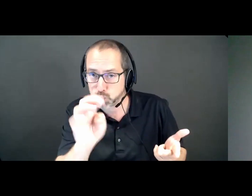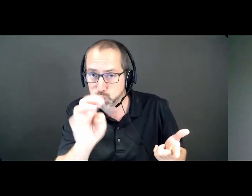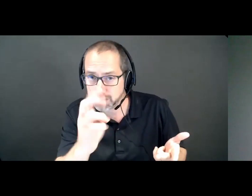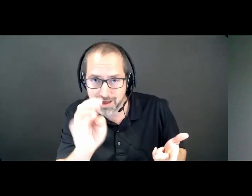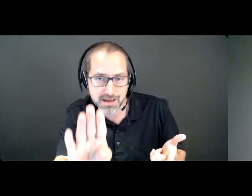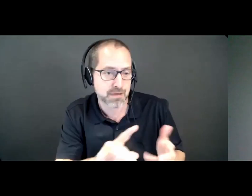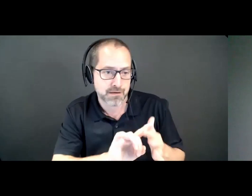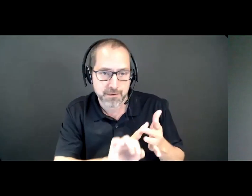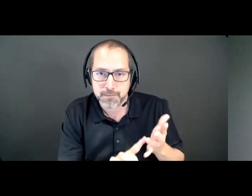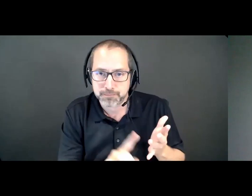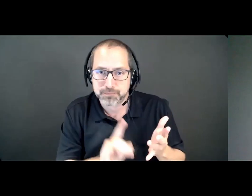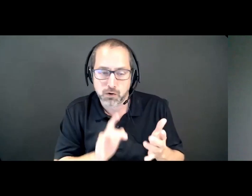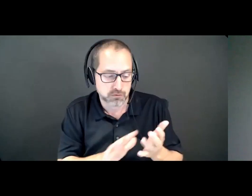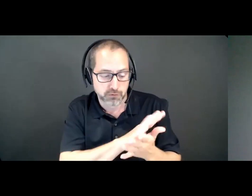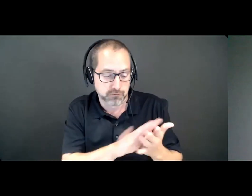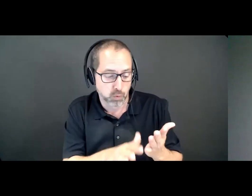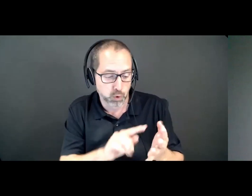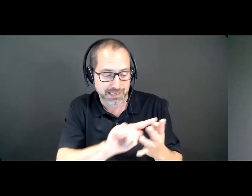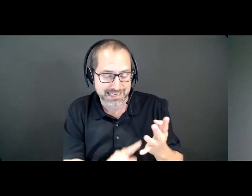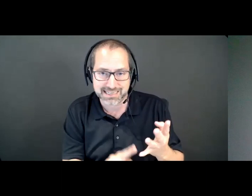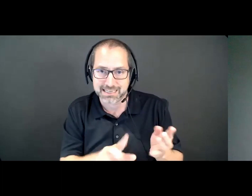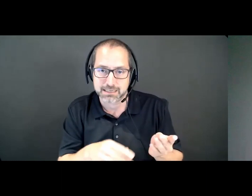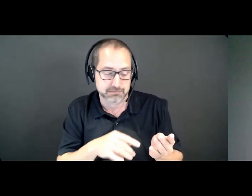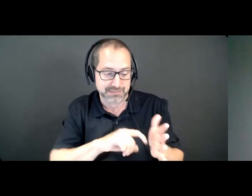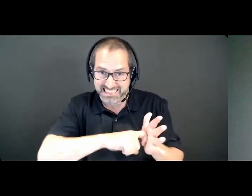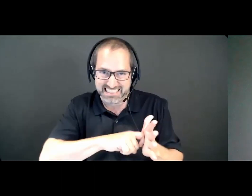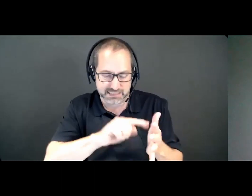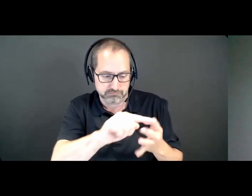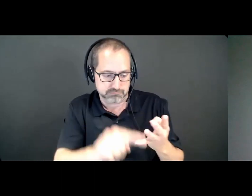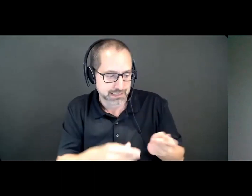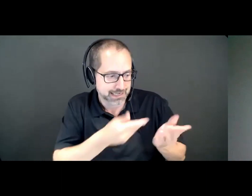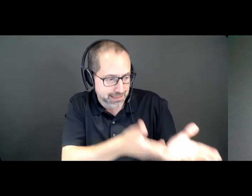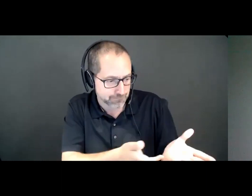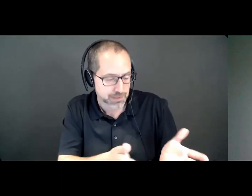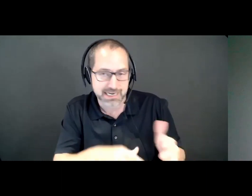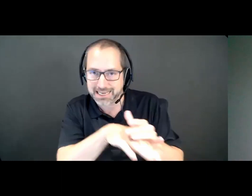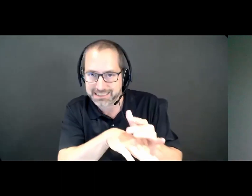the four key dimensions of services: delivery, availability, accessibility, acceptability,